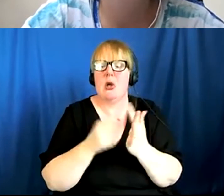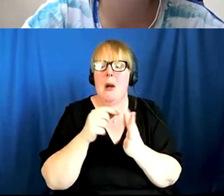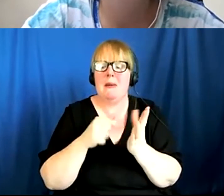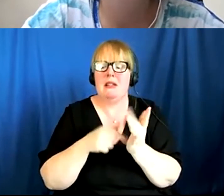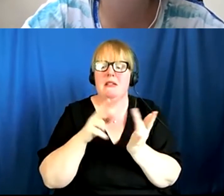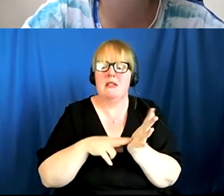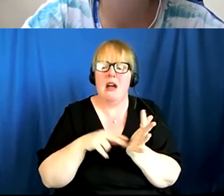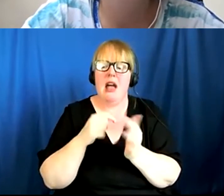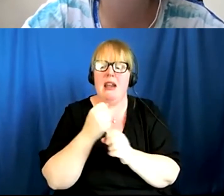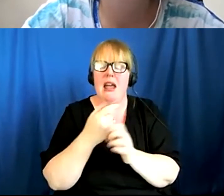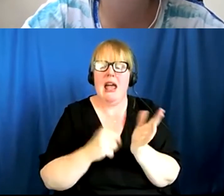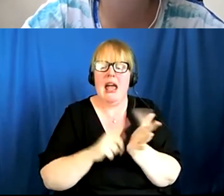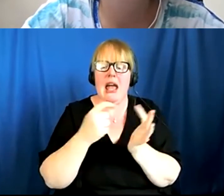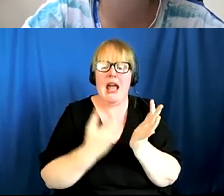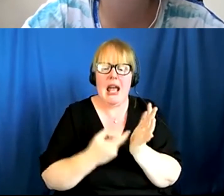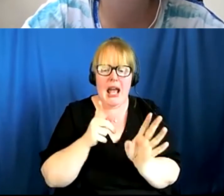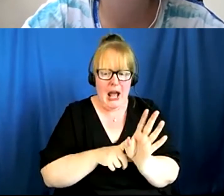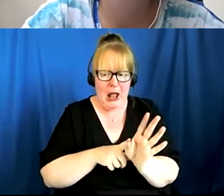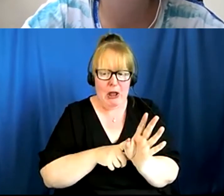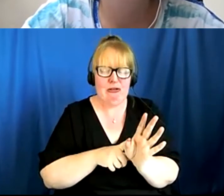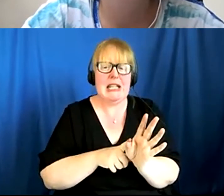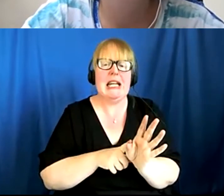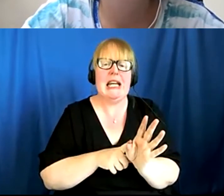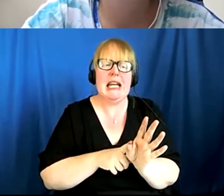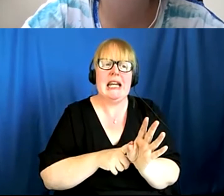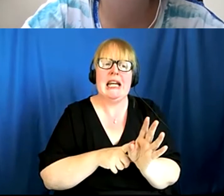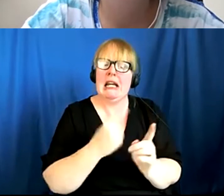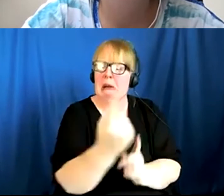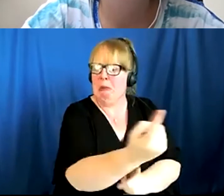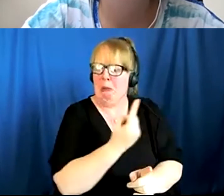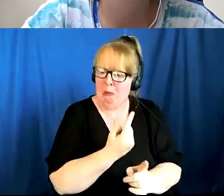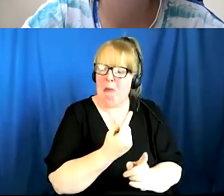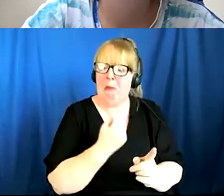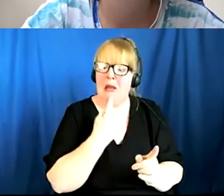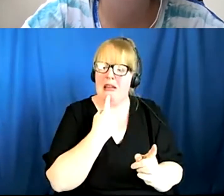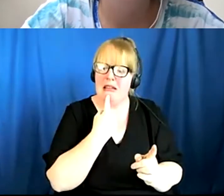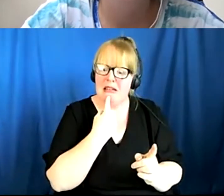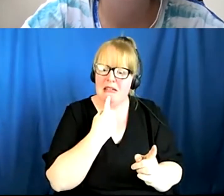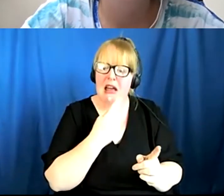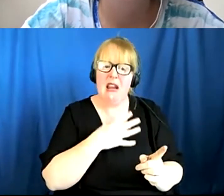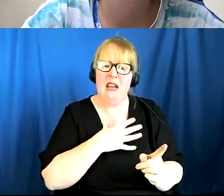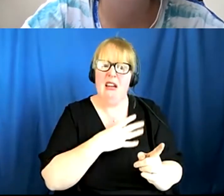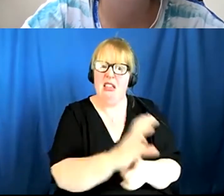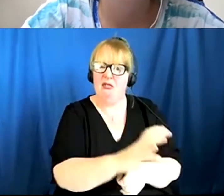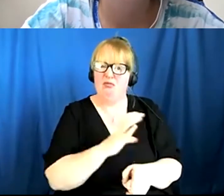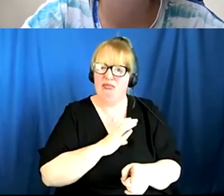that I was taking for granted, but not see it, but it wasn't really seen, in a way it was I wasn't so guided by that. But they could just see that